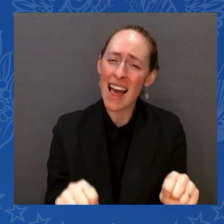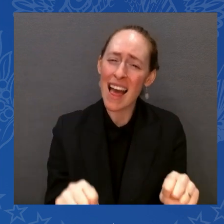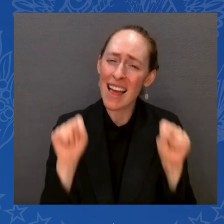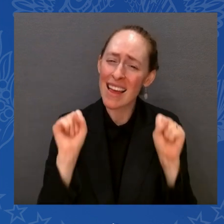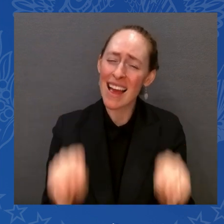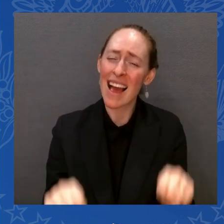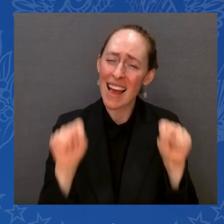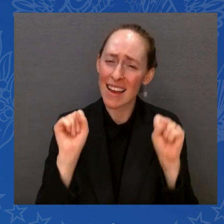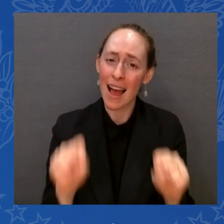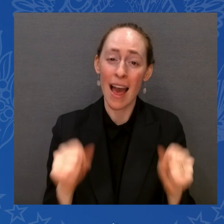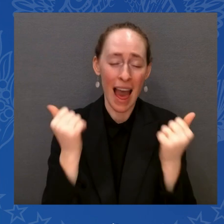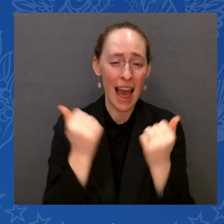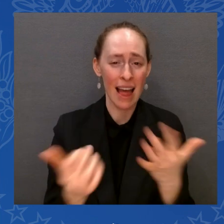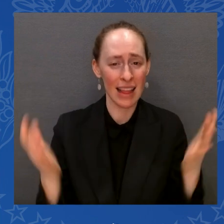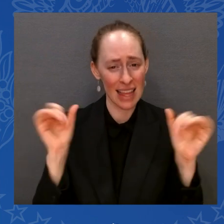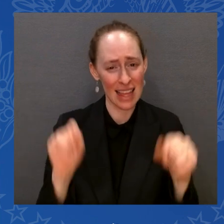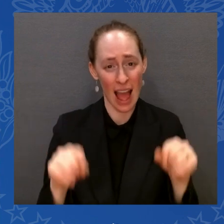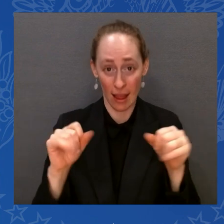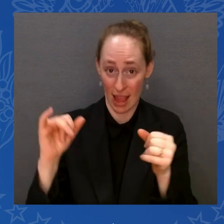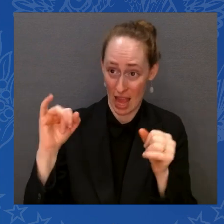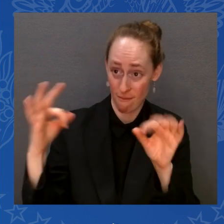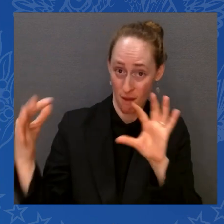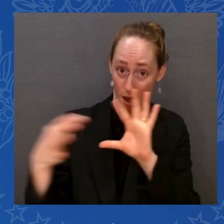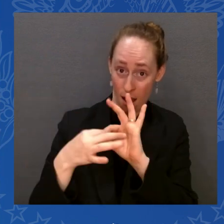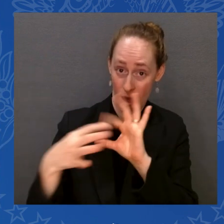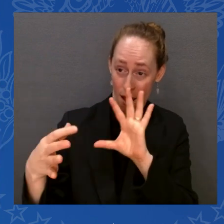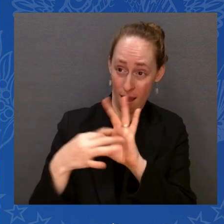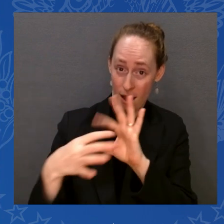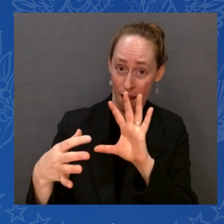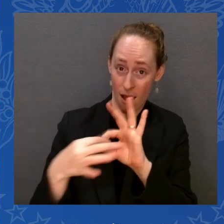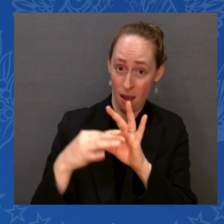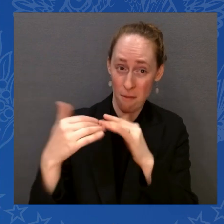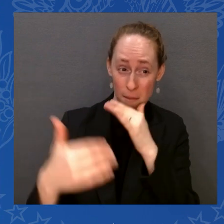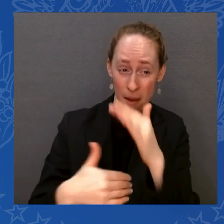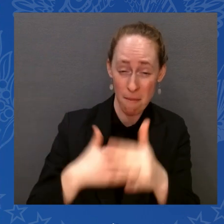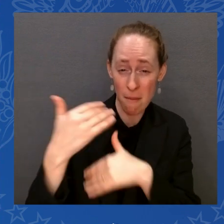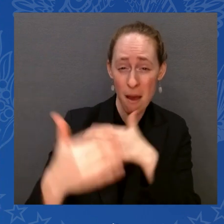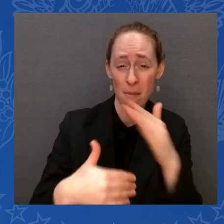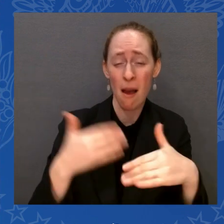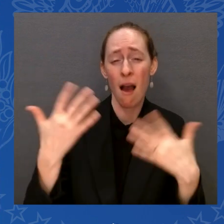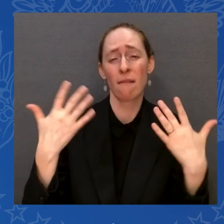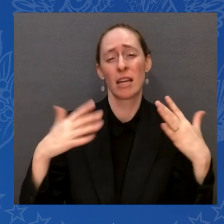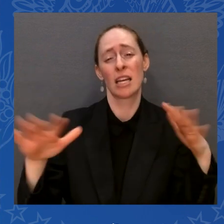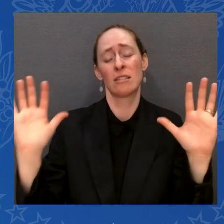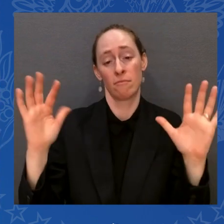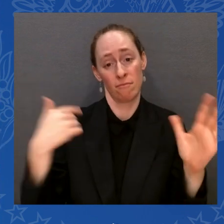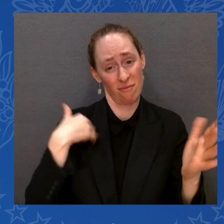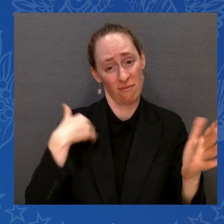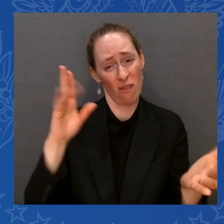all the major initiatives. And besides, I signed over 300 bipartisan bills beyond the big ones.